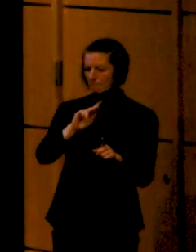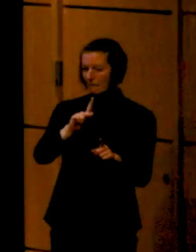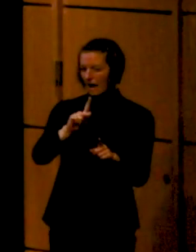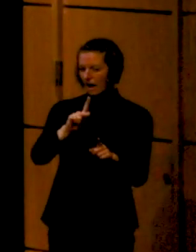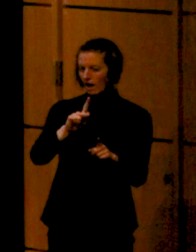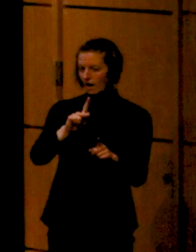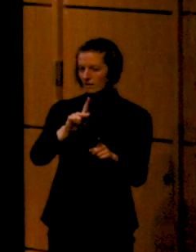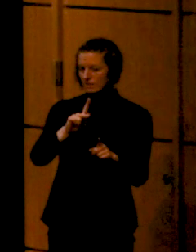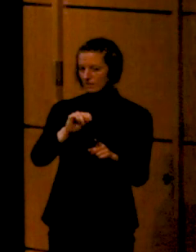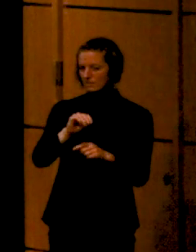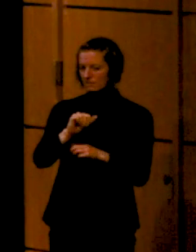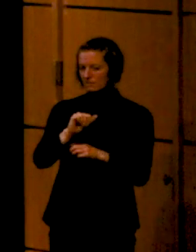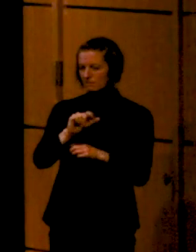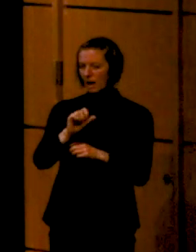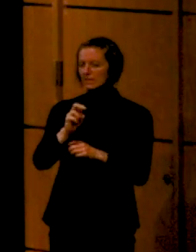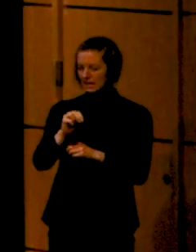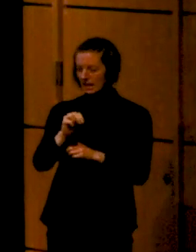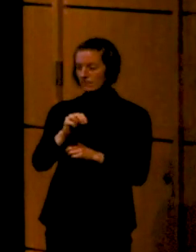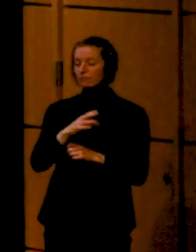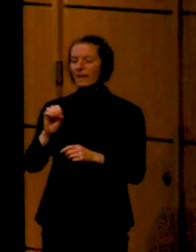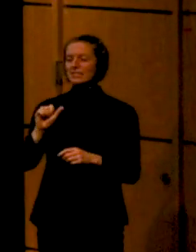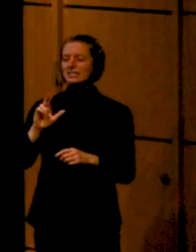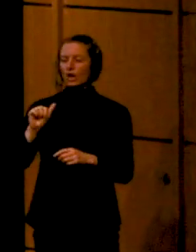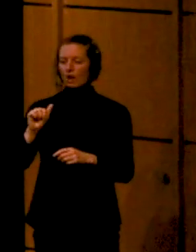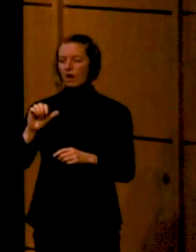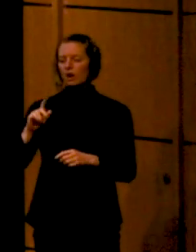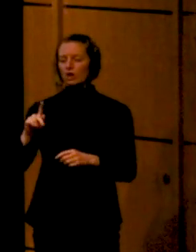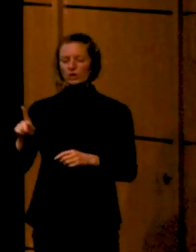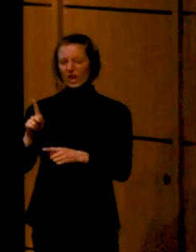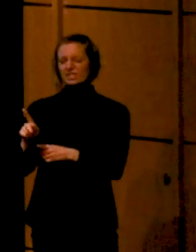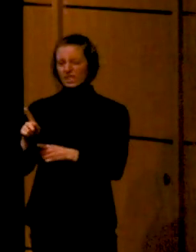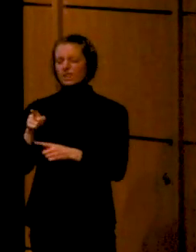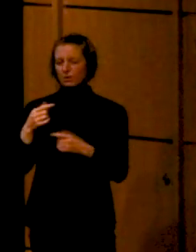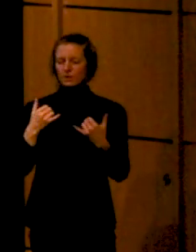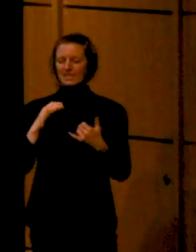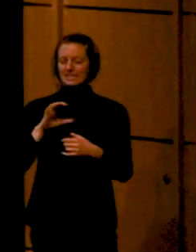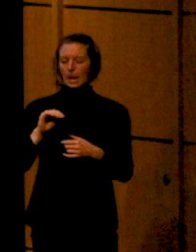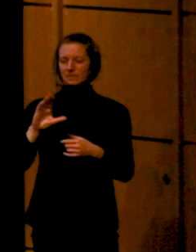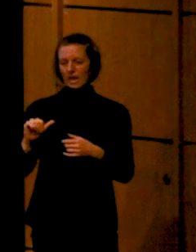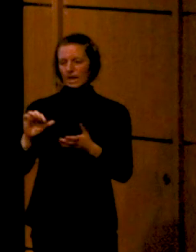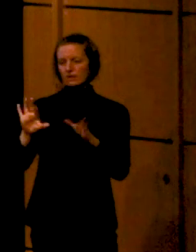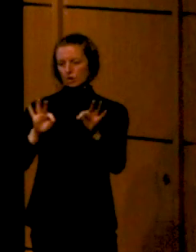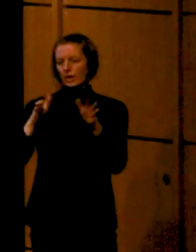To Sarah Krajewski, the Eichholz Curator of Modern and Contemporary Art, who held my hands